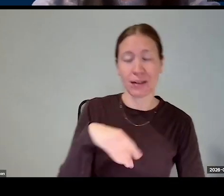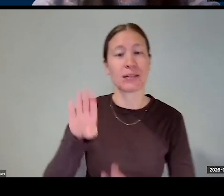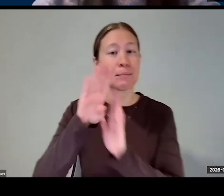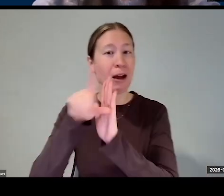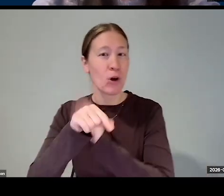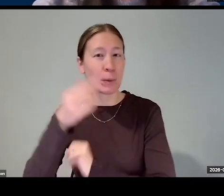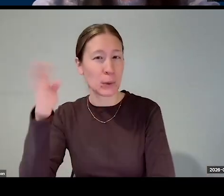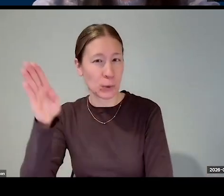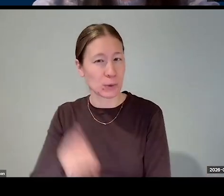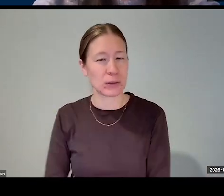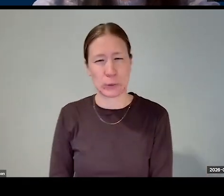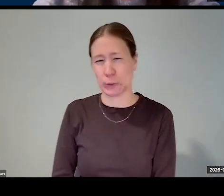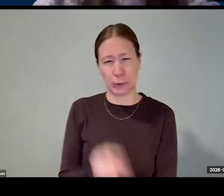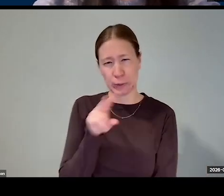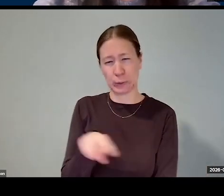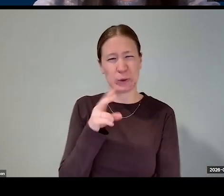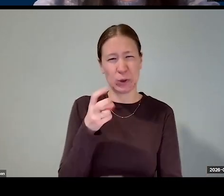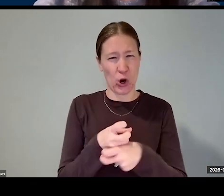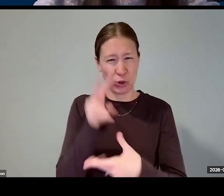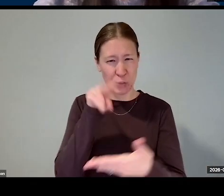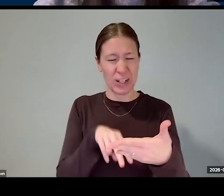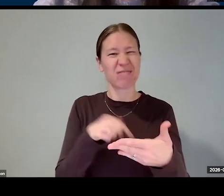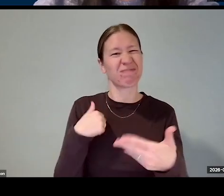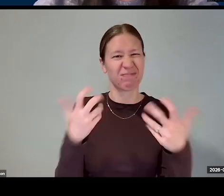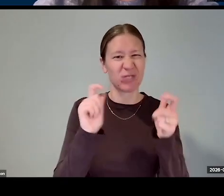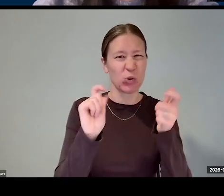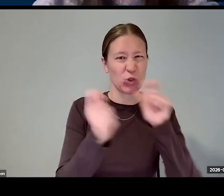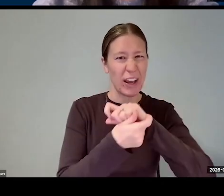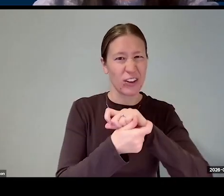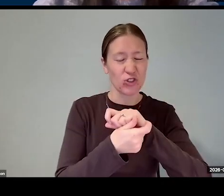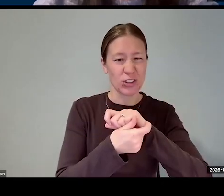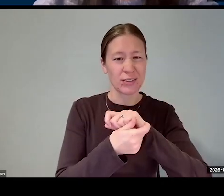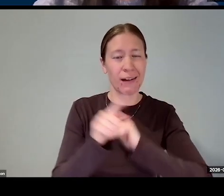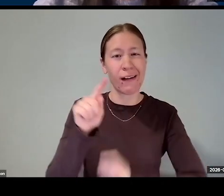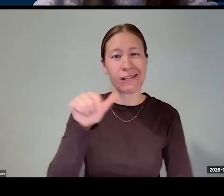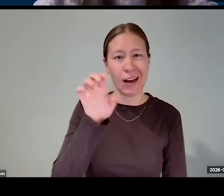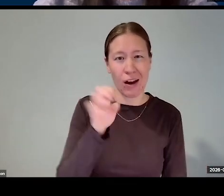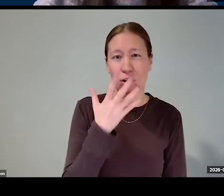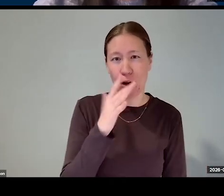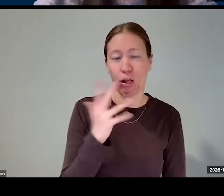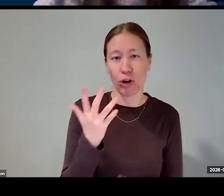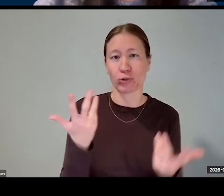So I'm gonna change my title text color to white to match the previous slide